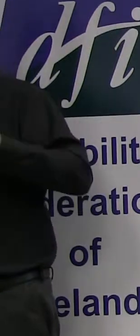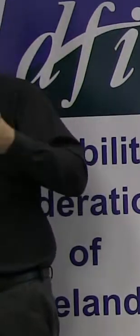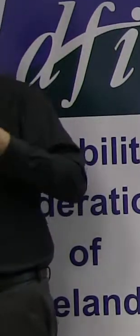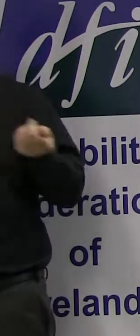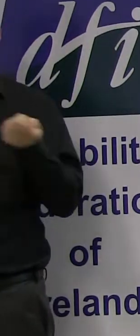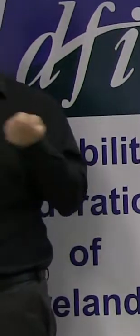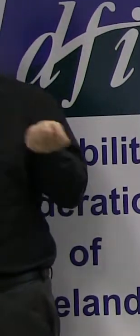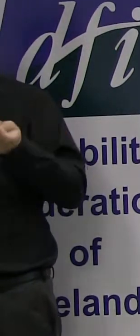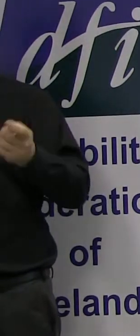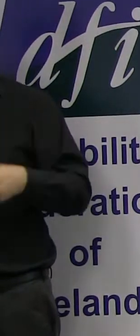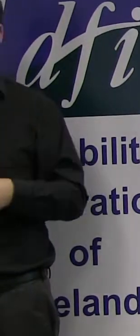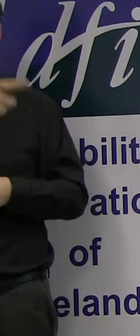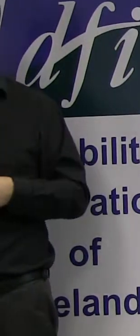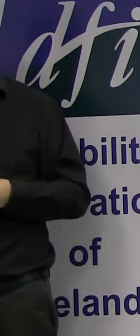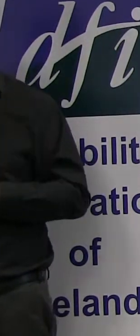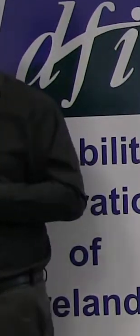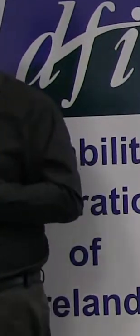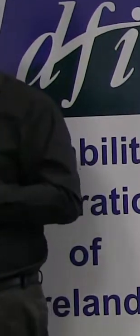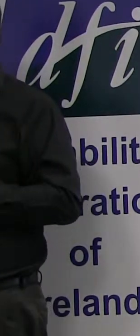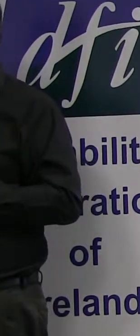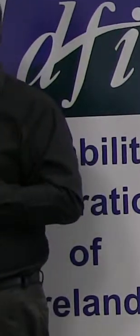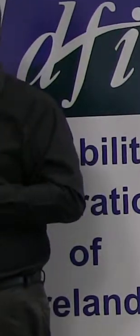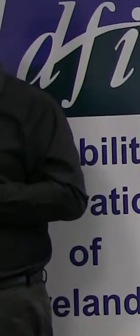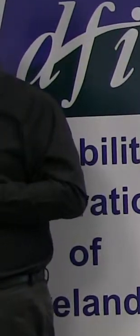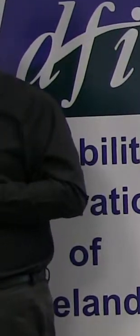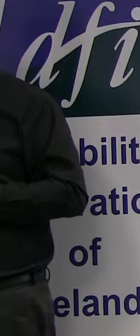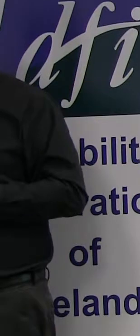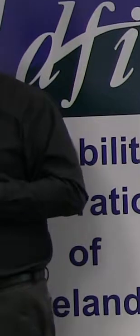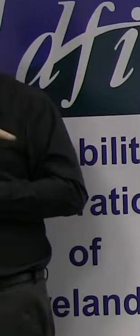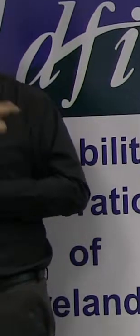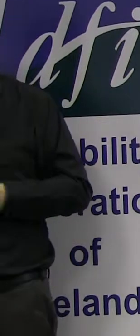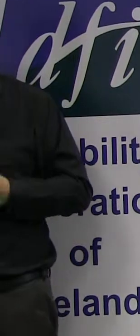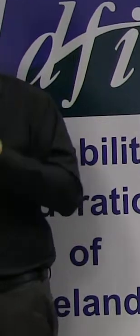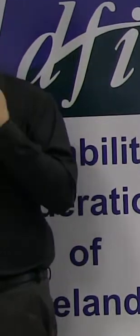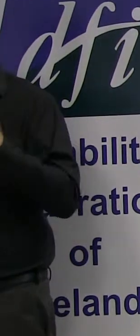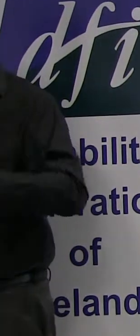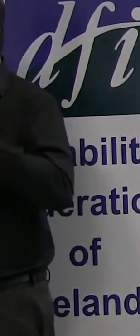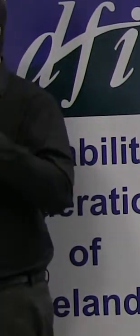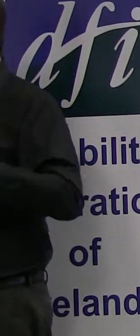trustees and they need to ensure that the charity and the organization is